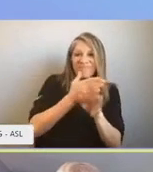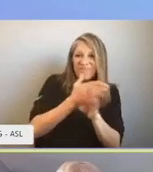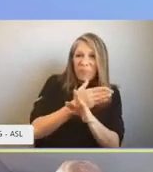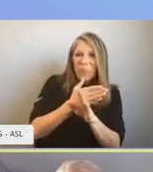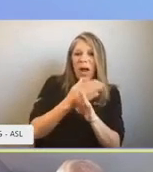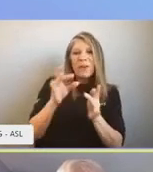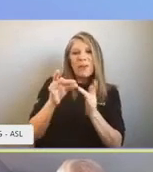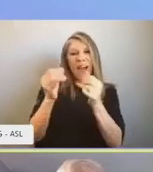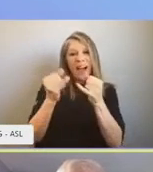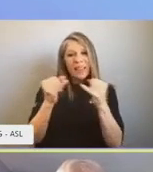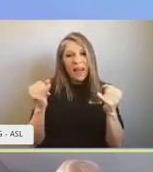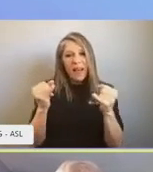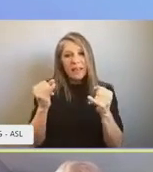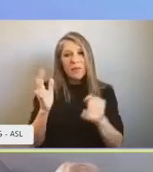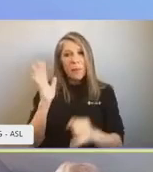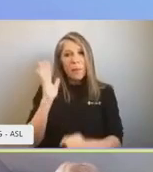time that we had full accessibility